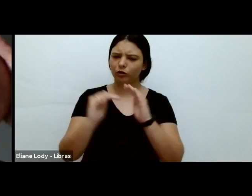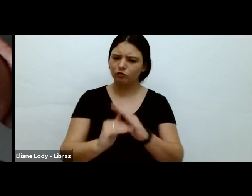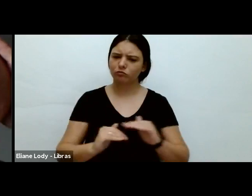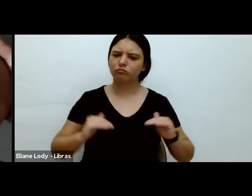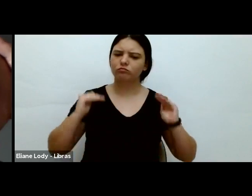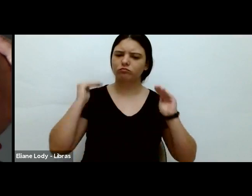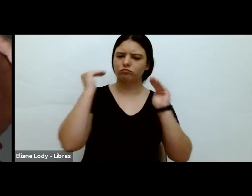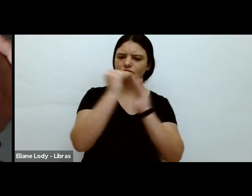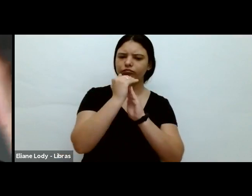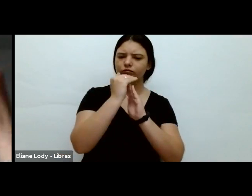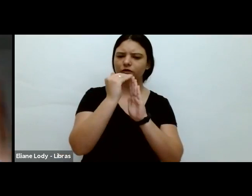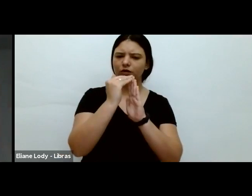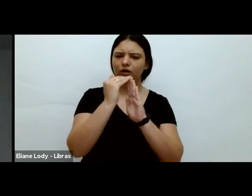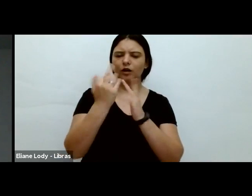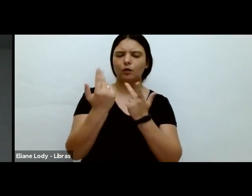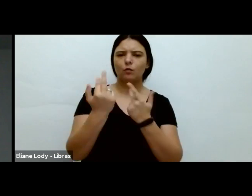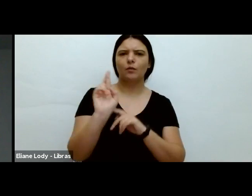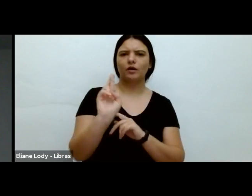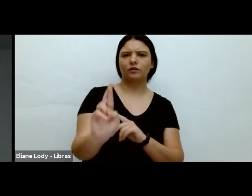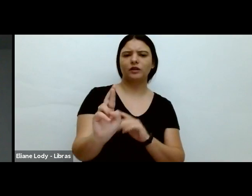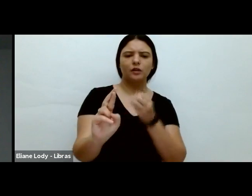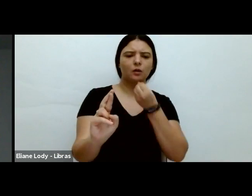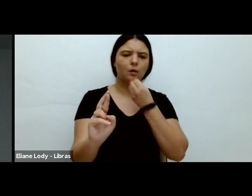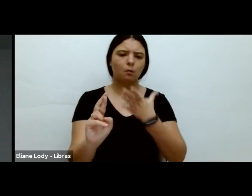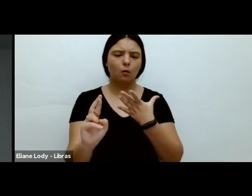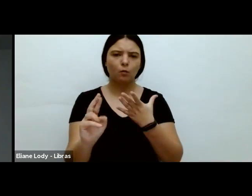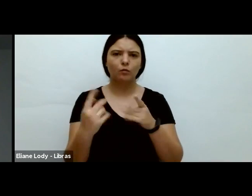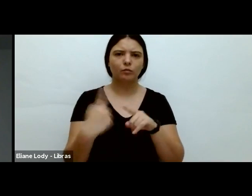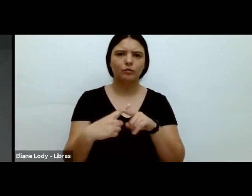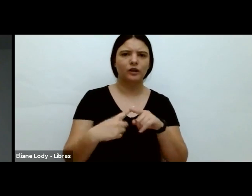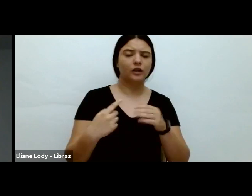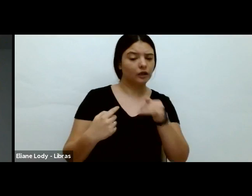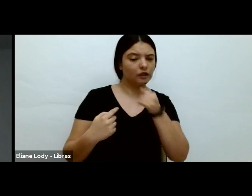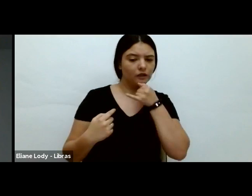reference to what is good. d. And, I think d. And I think we as an example